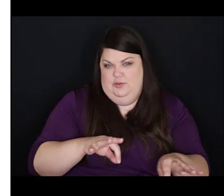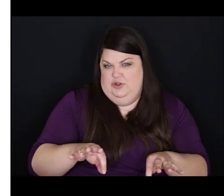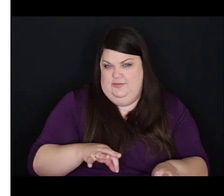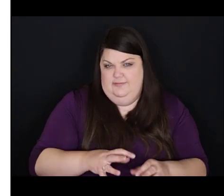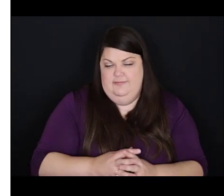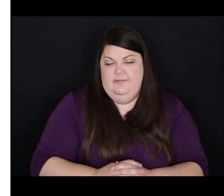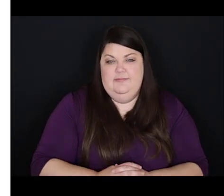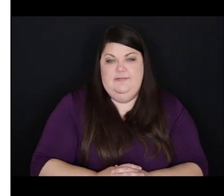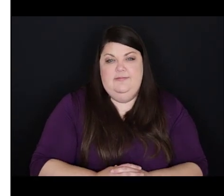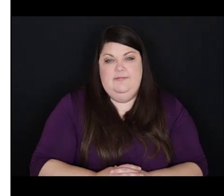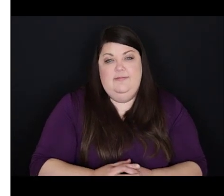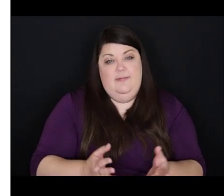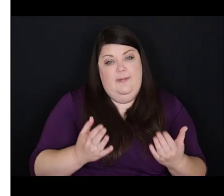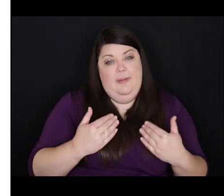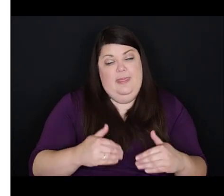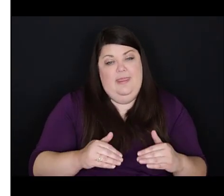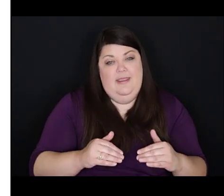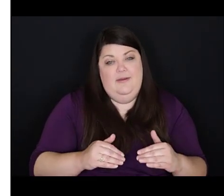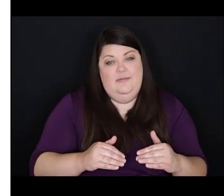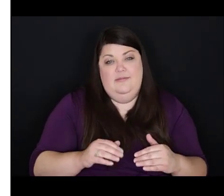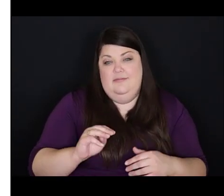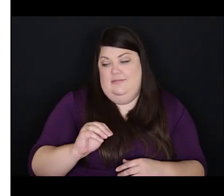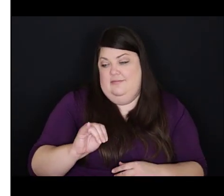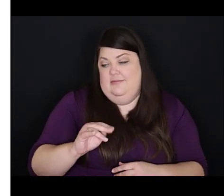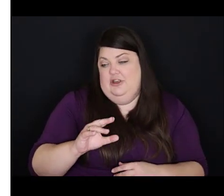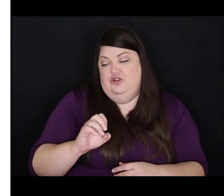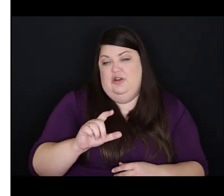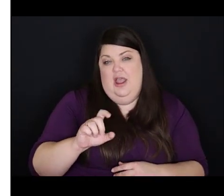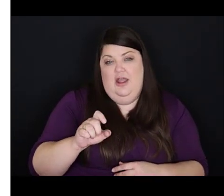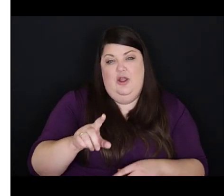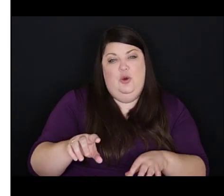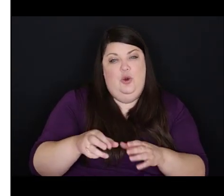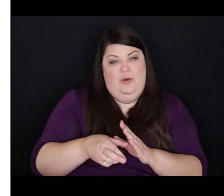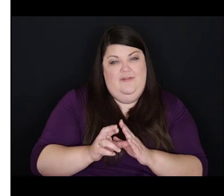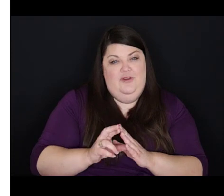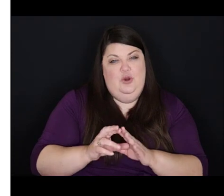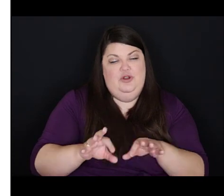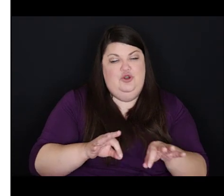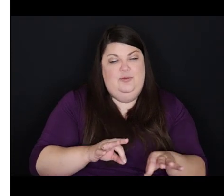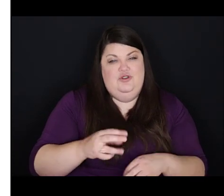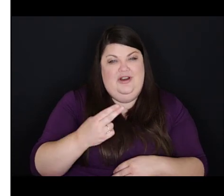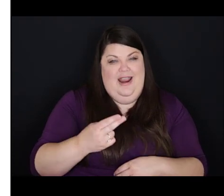Next, Michele will be reviewing Description (h) - Waiver of Statewideness.